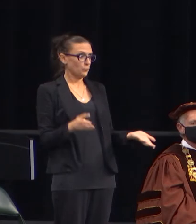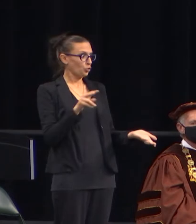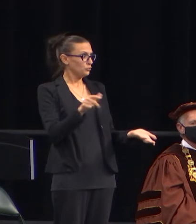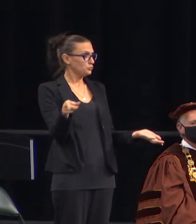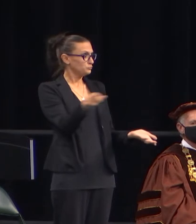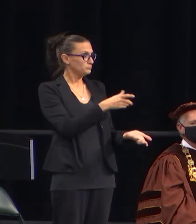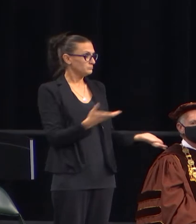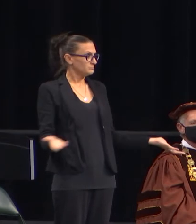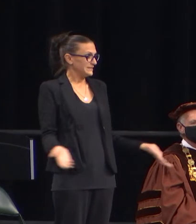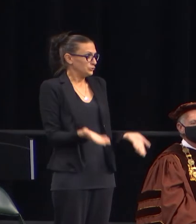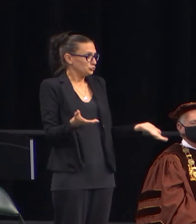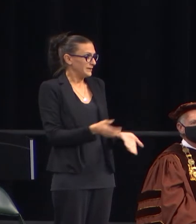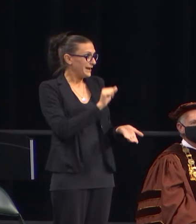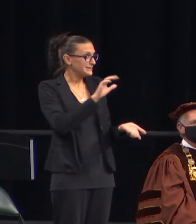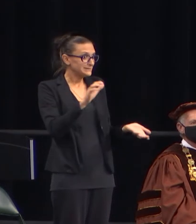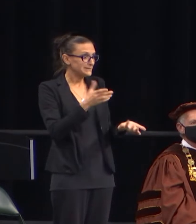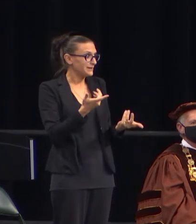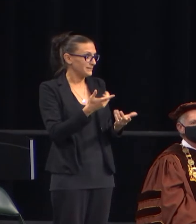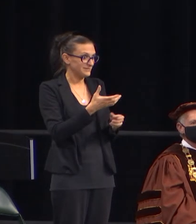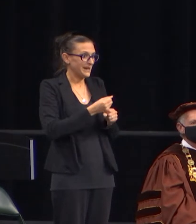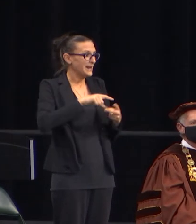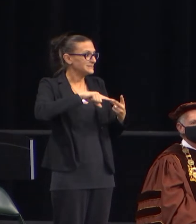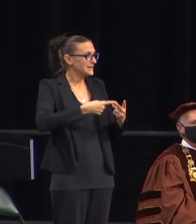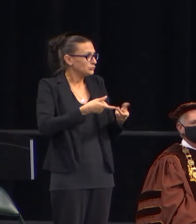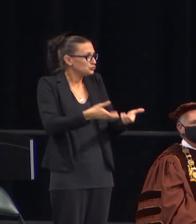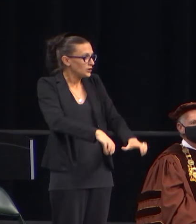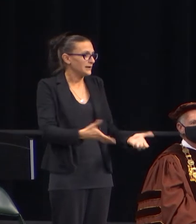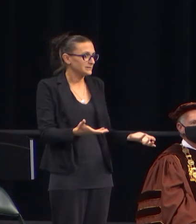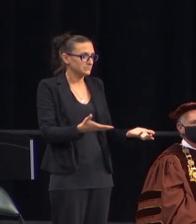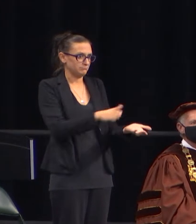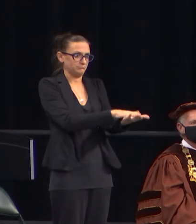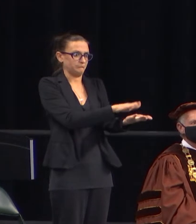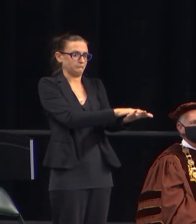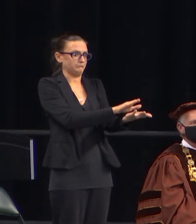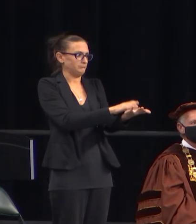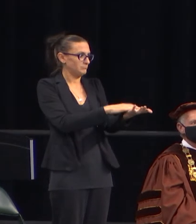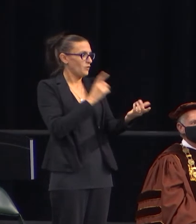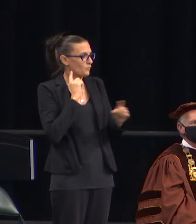Here at ACC you got the second chance. Bravo for coming back.